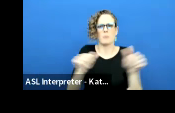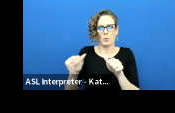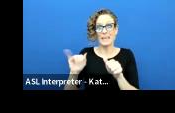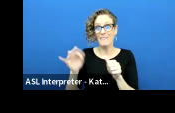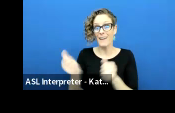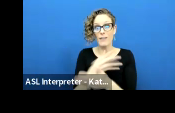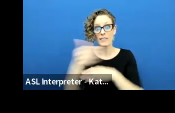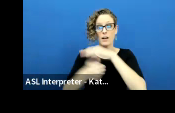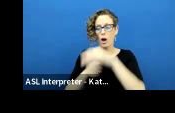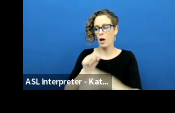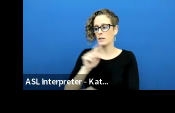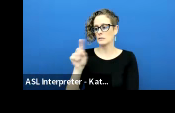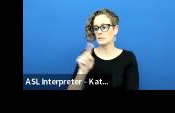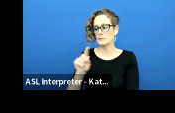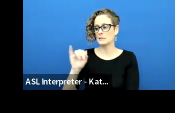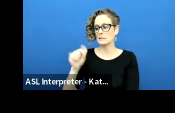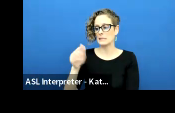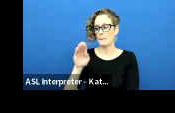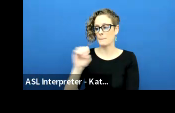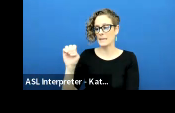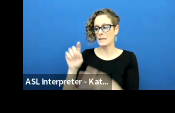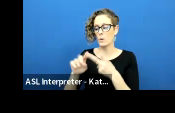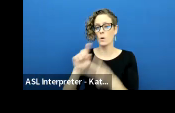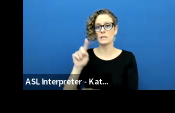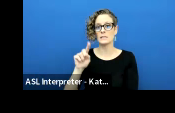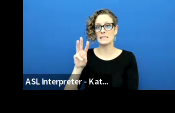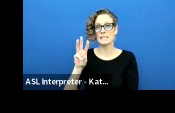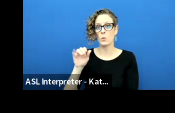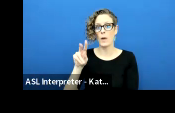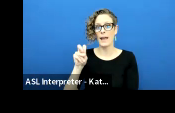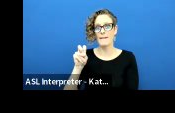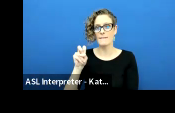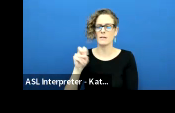everything on Z-Wave it's just much easier to diagnose those are two protocols that the more